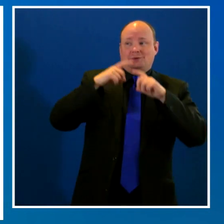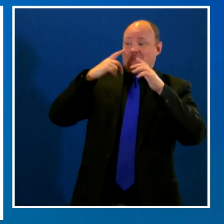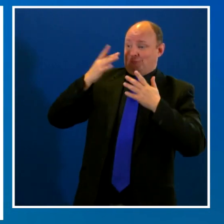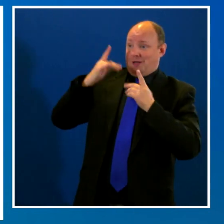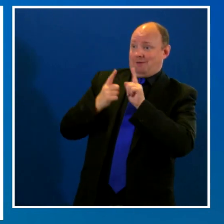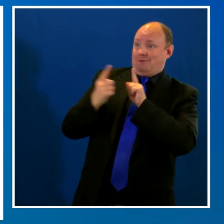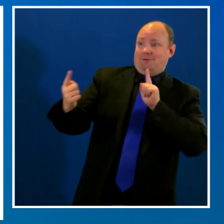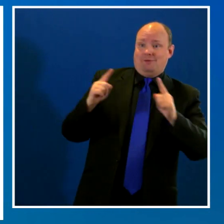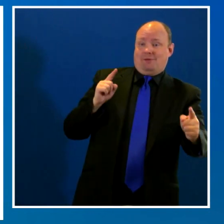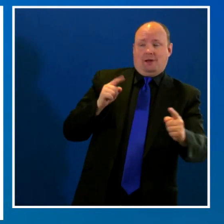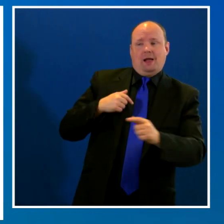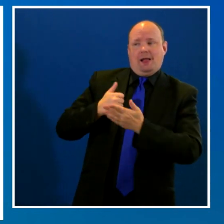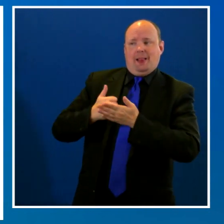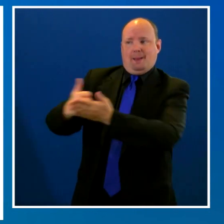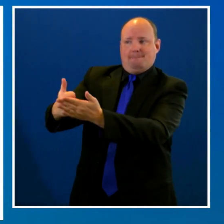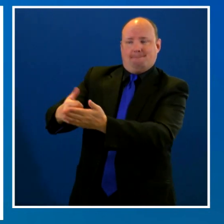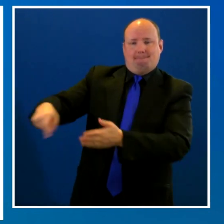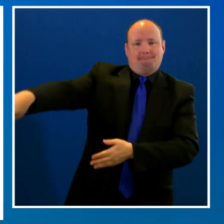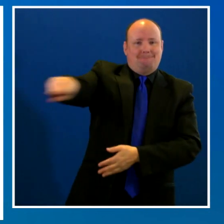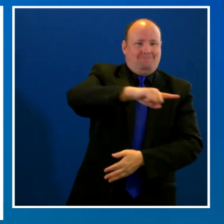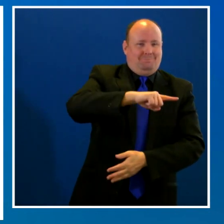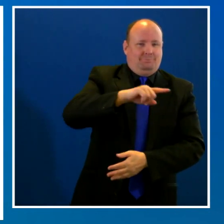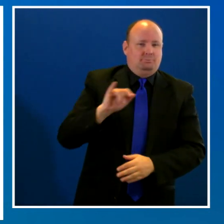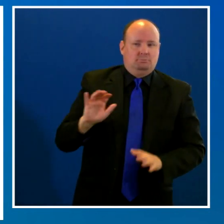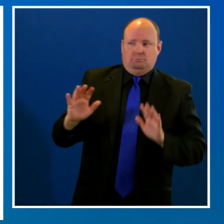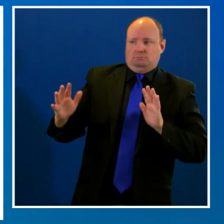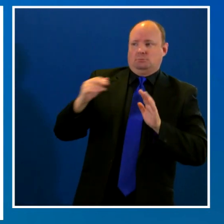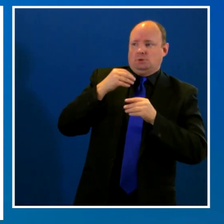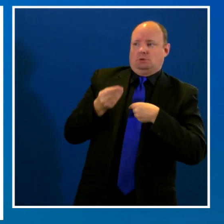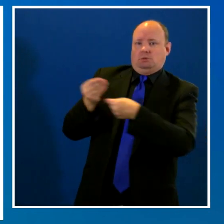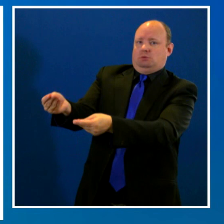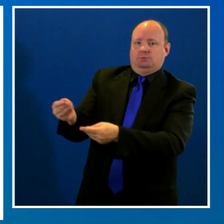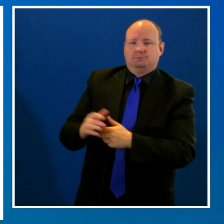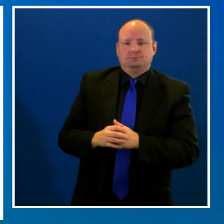Working together, we will get to the other side of this pandemic.